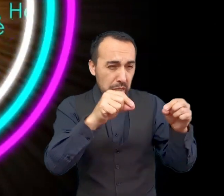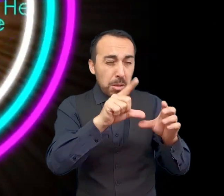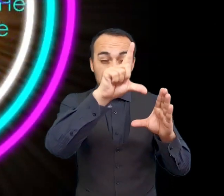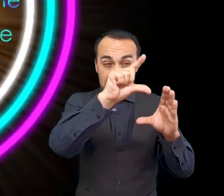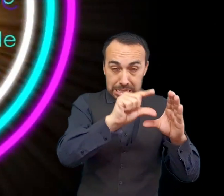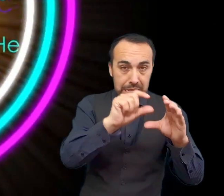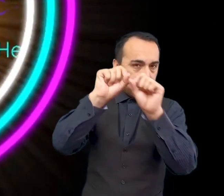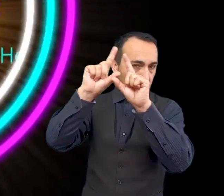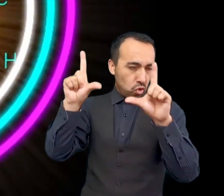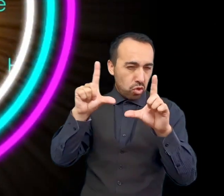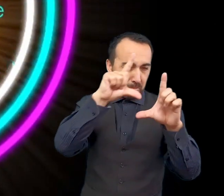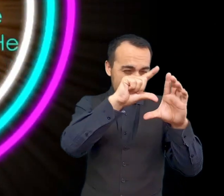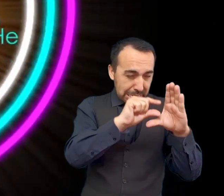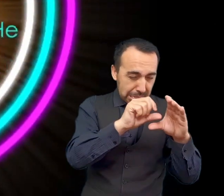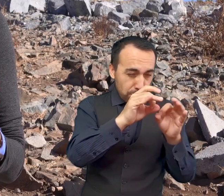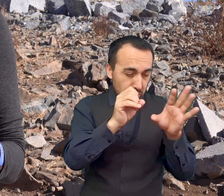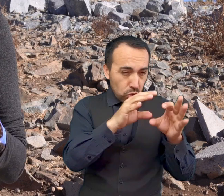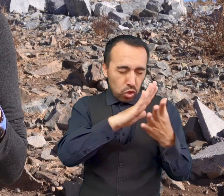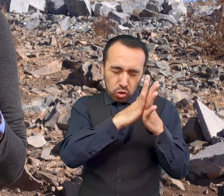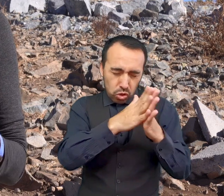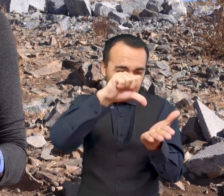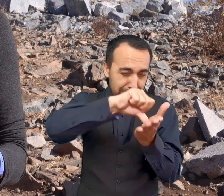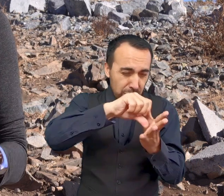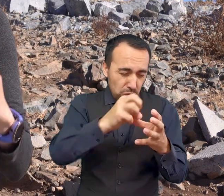to burn hydrogen in a shell around the core.